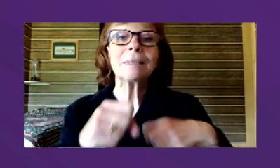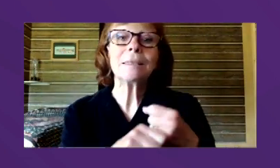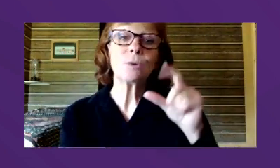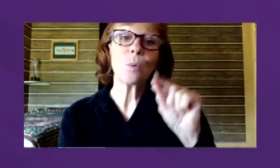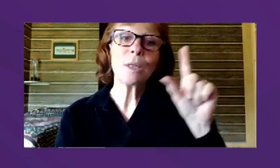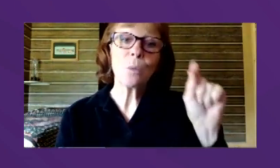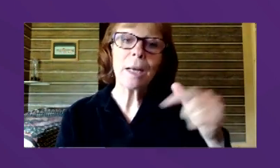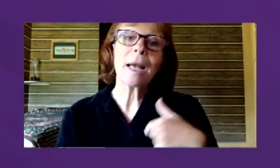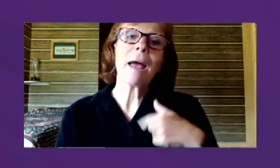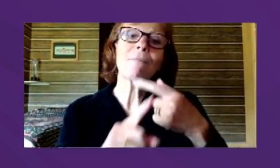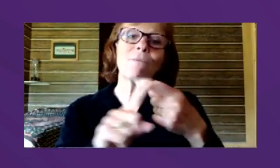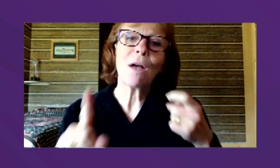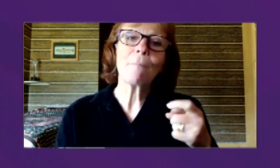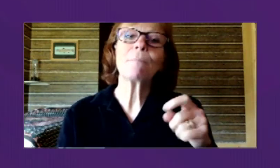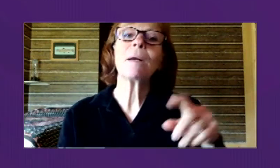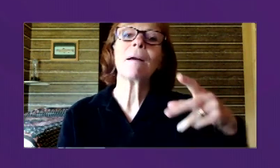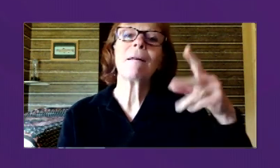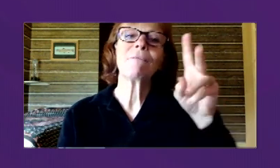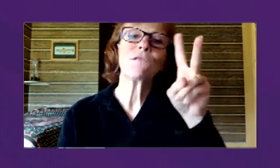Leesburg, Virginia. SHANNEN MITCHELL: